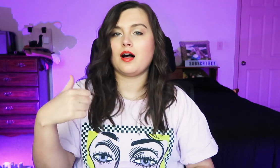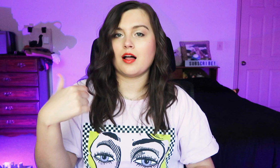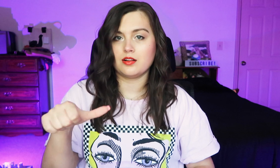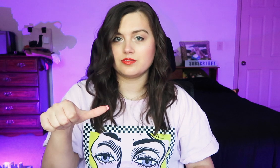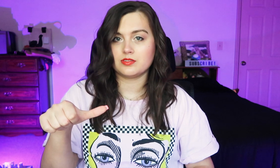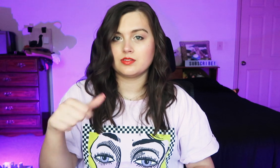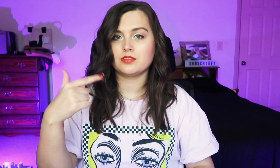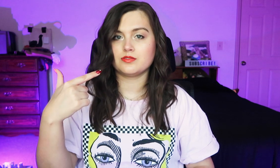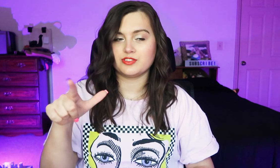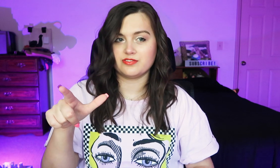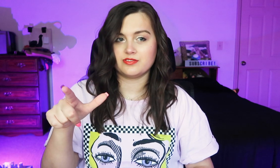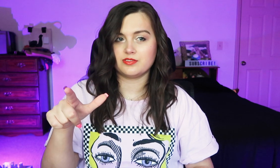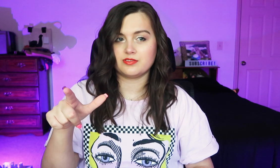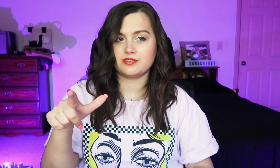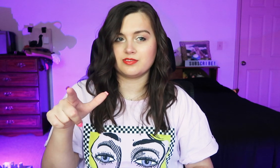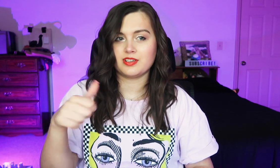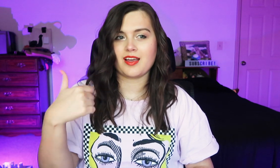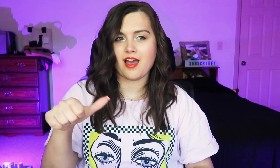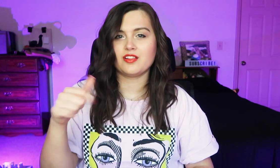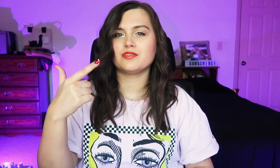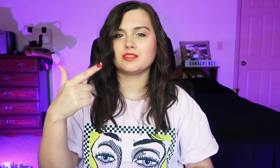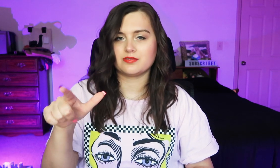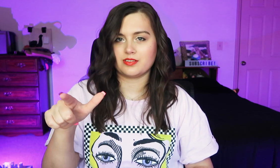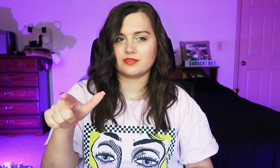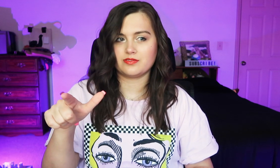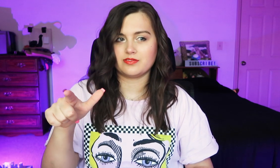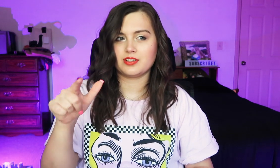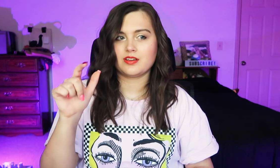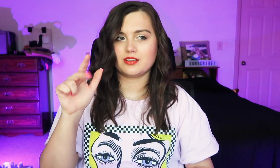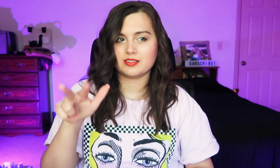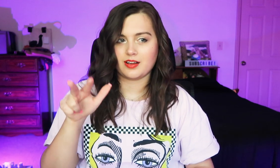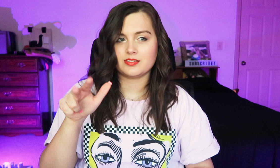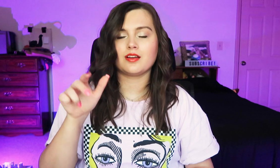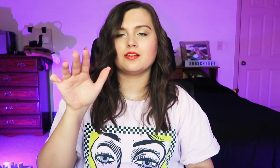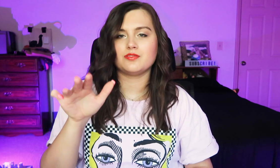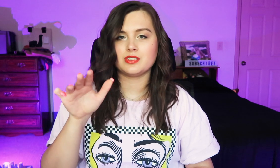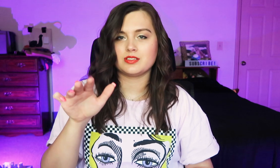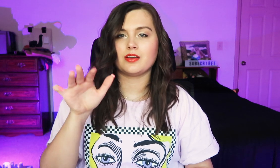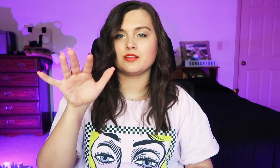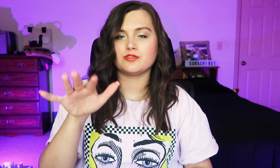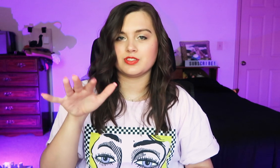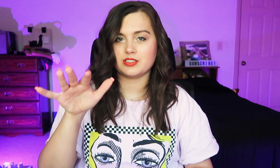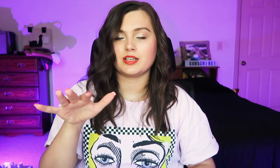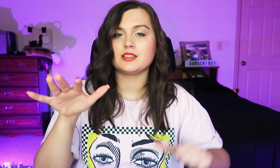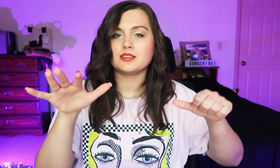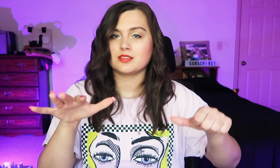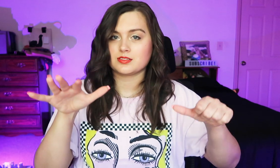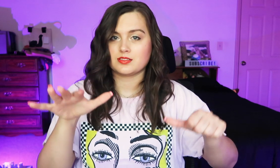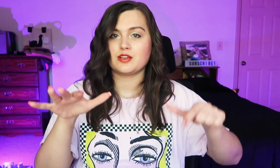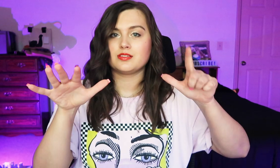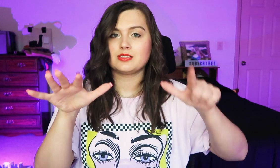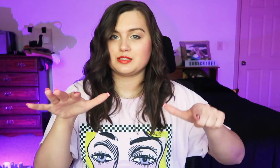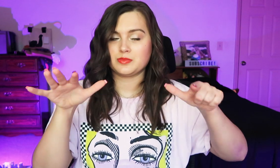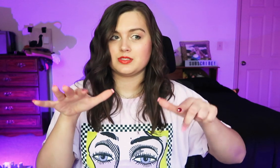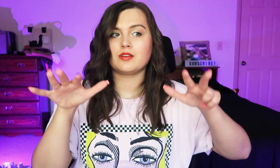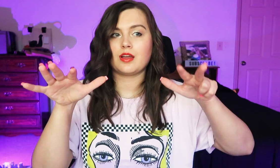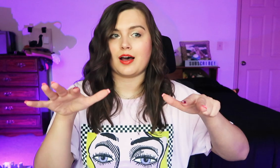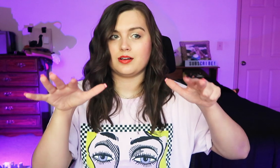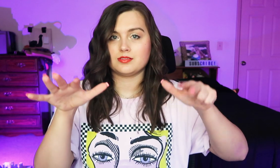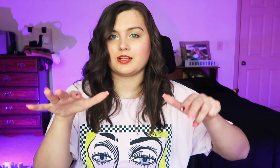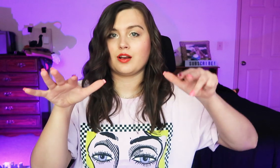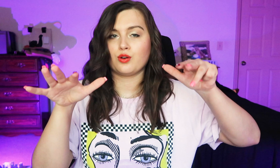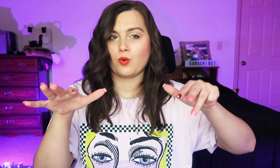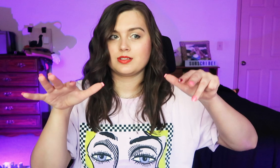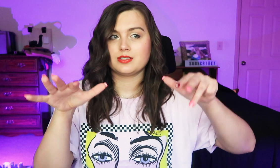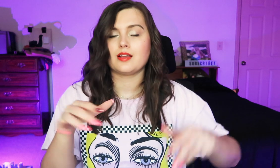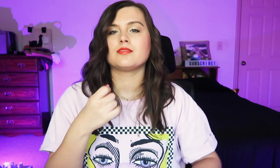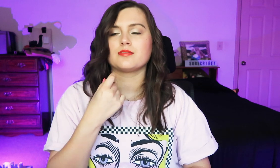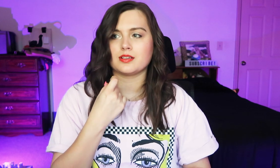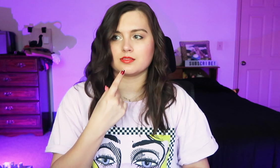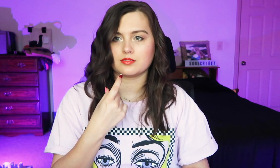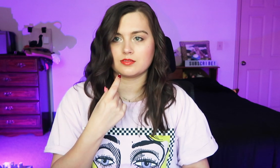11, 12, 13, 14, 15, 16, 17, 18, 19, 20.